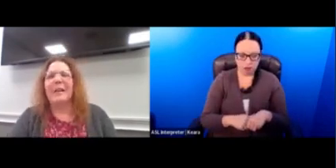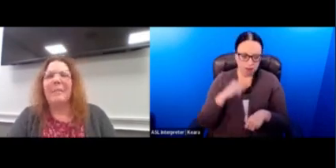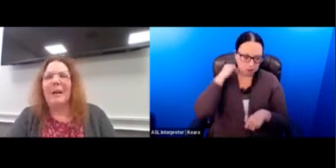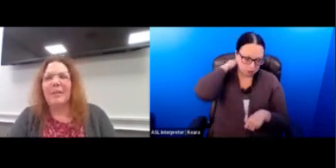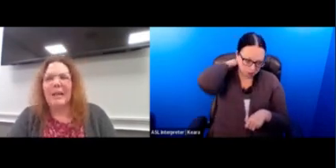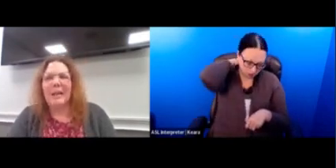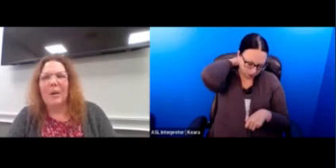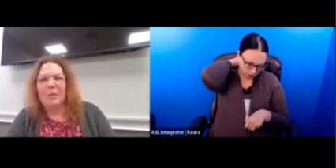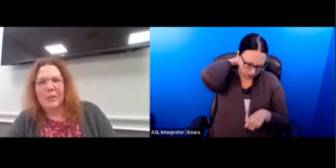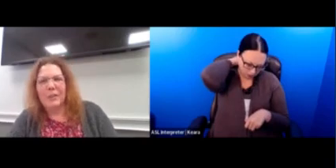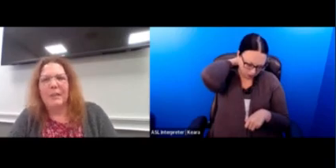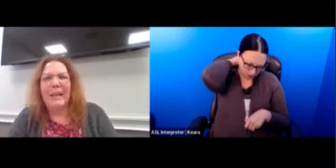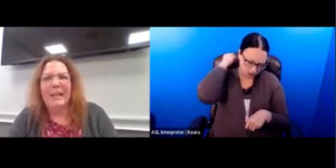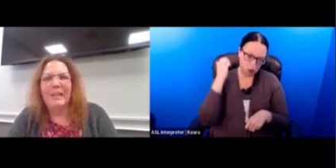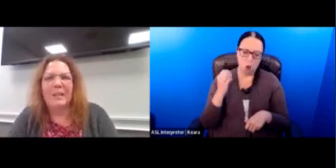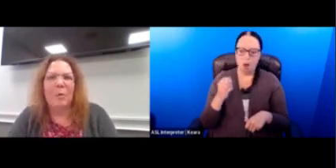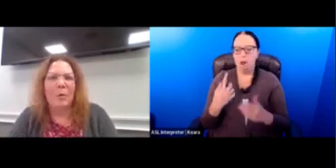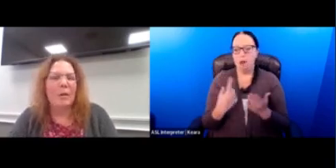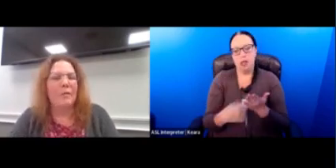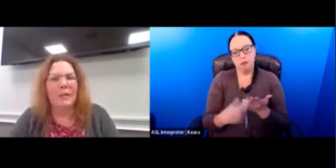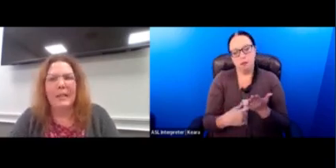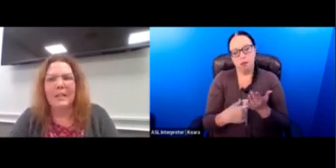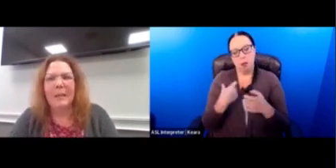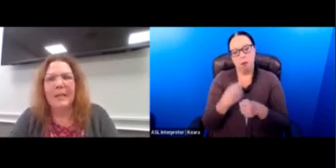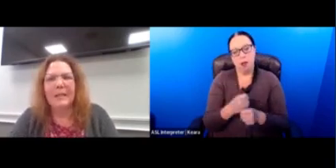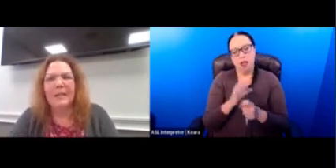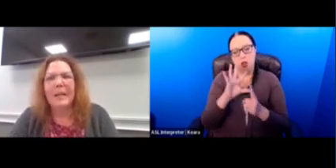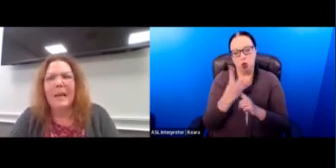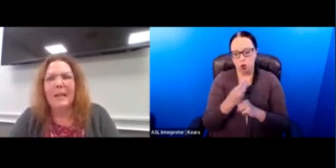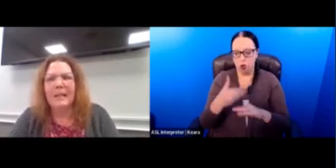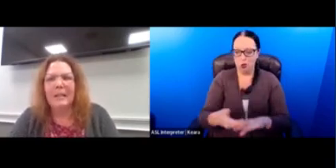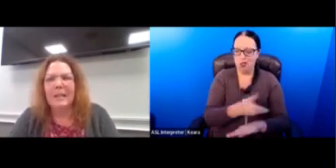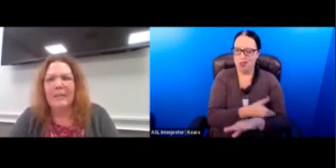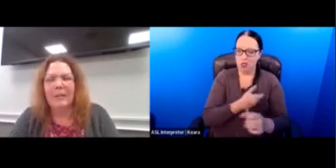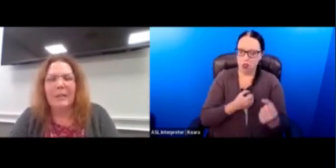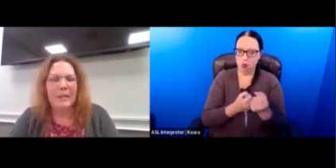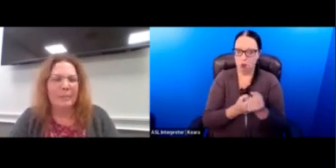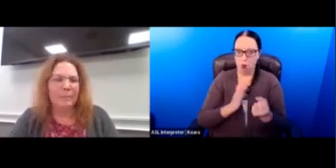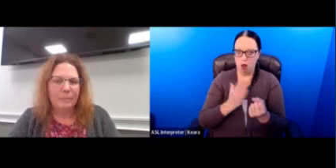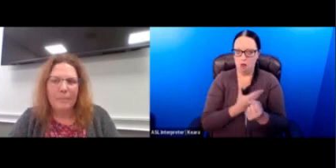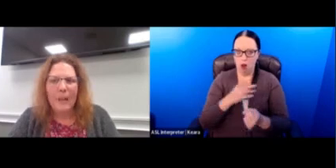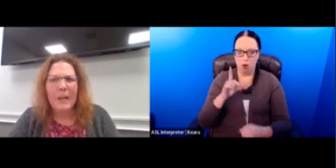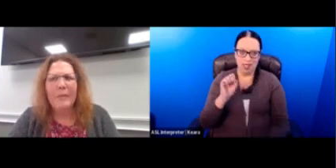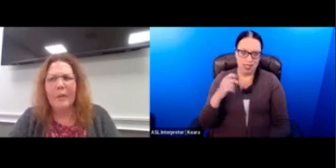talking about creating cultures to enhance the support of our DSPS and dignity of risk. I am a